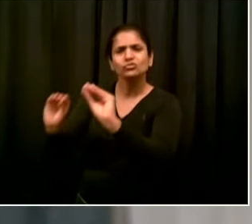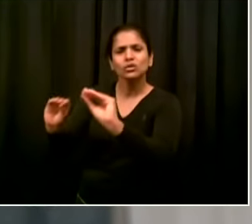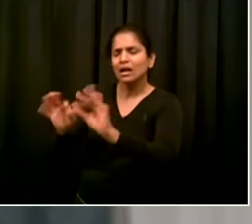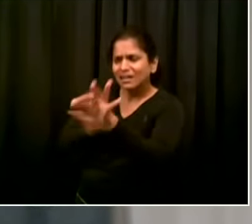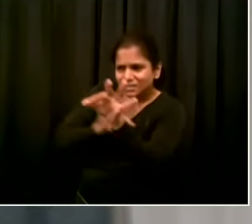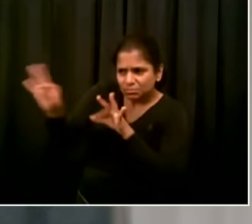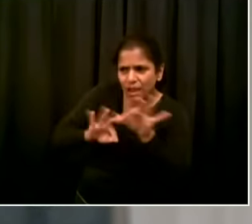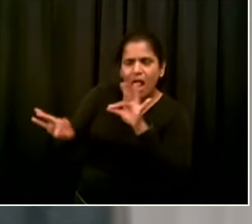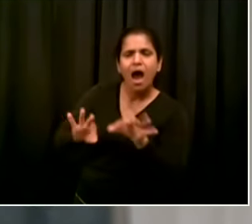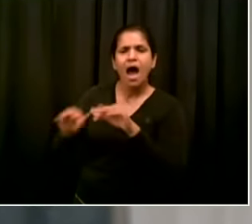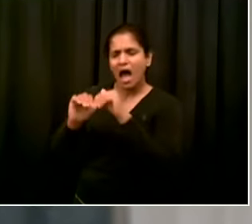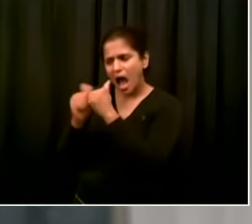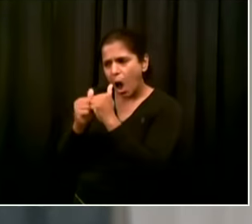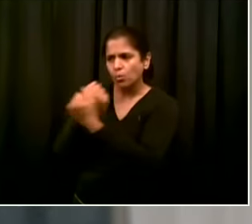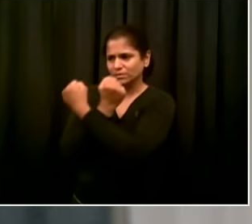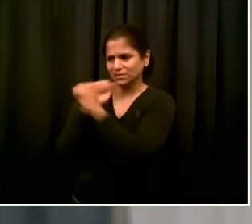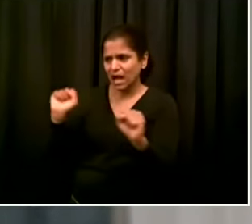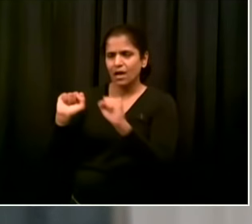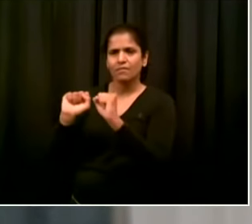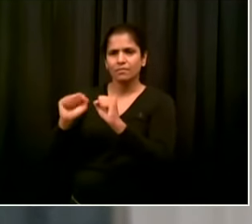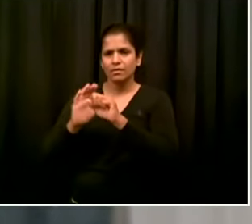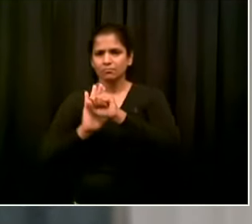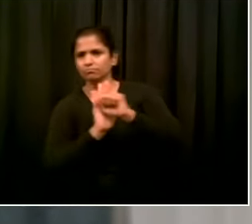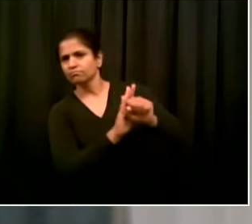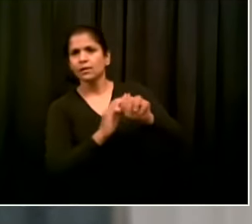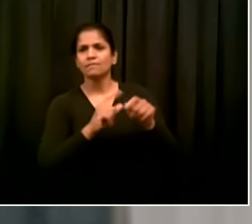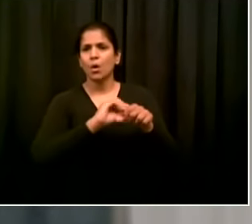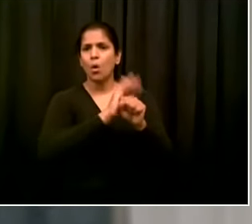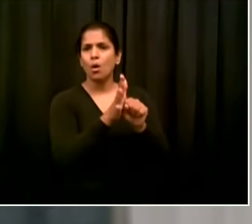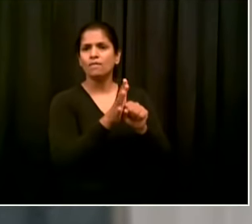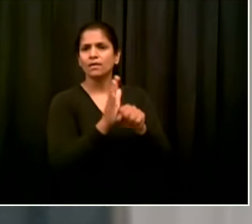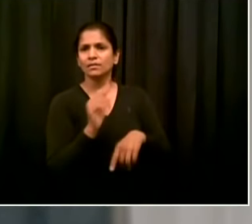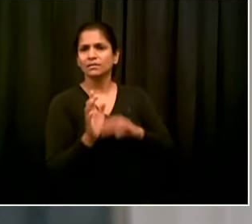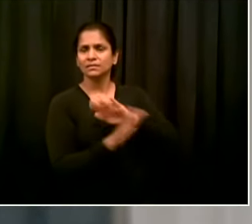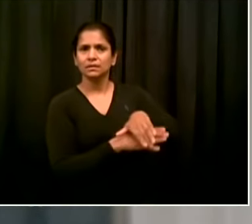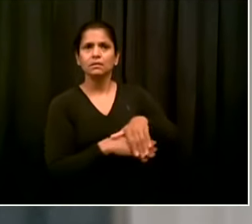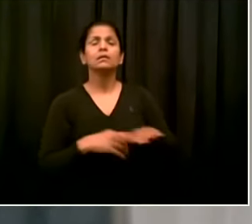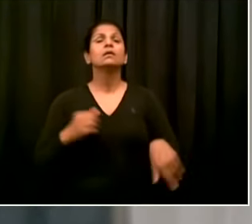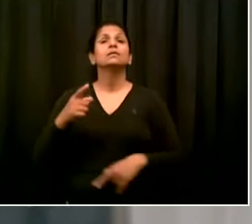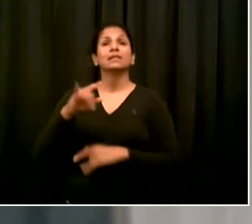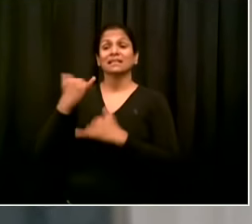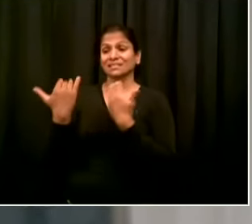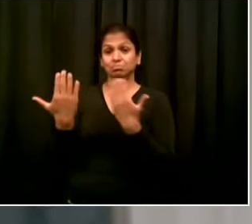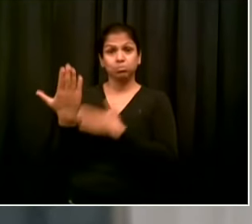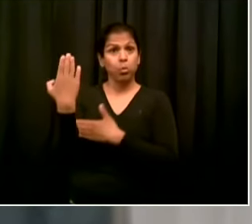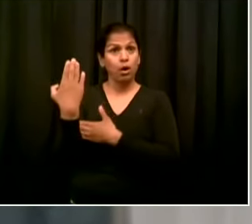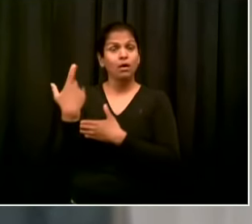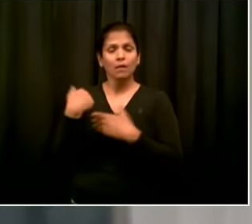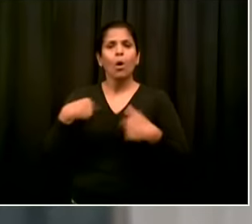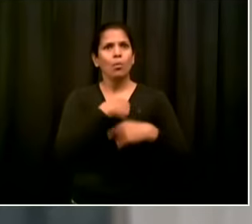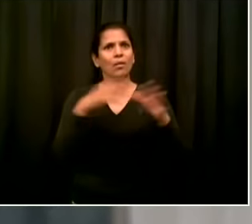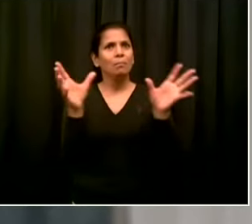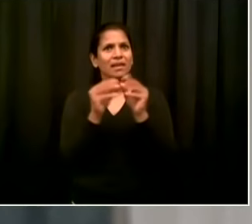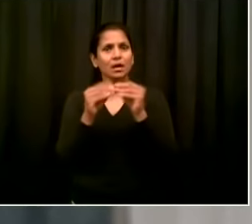IMPORTANT TO TALK ABOUT HOW MUCH AK